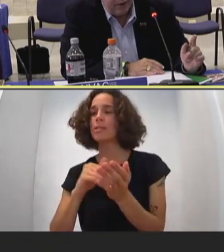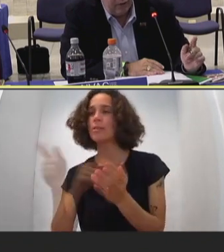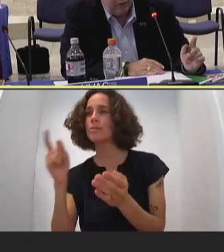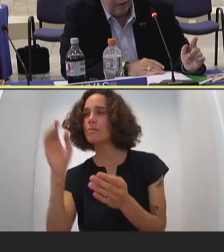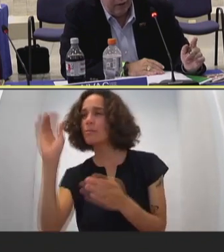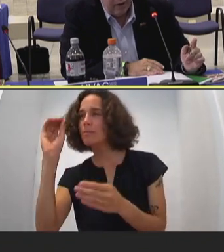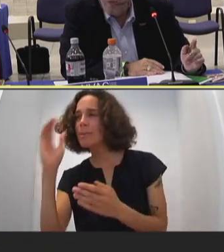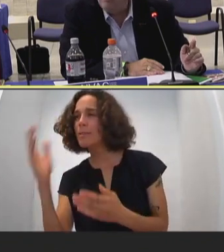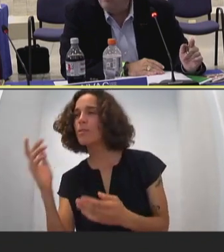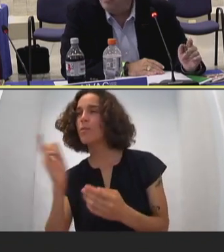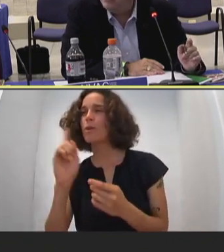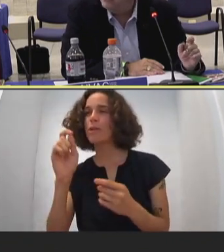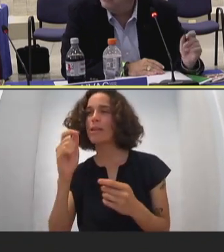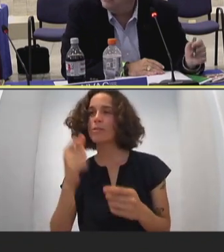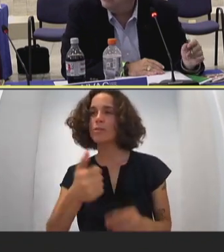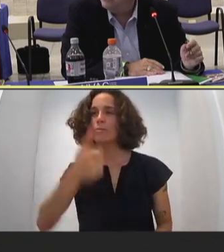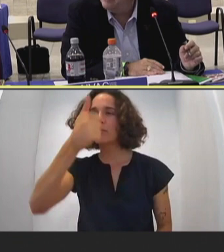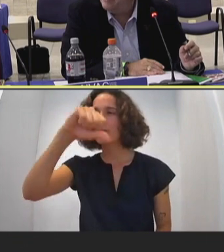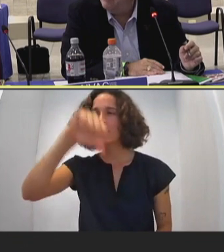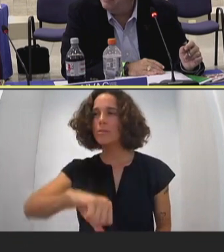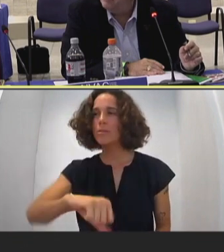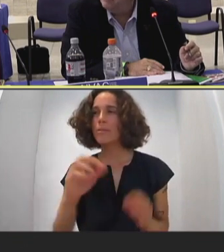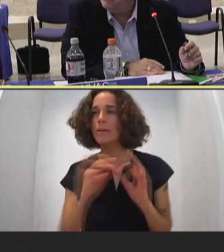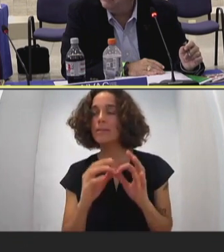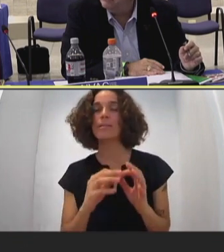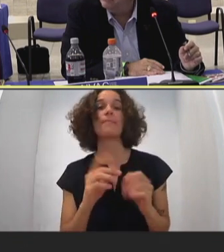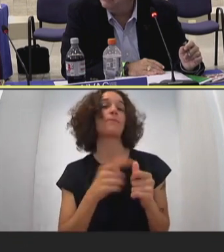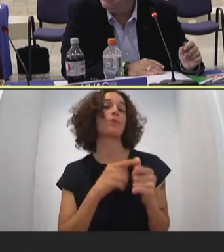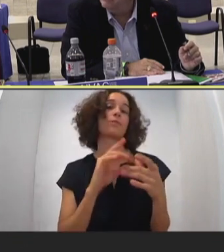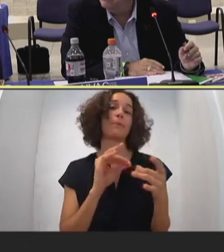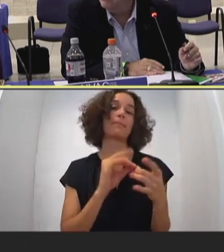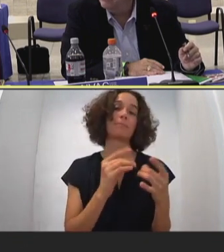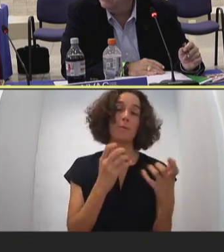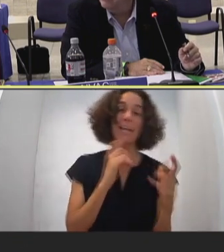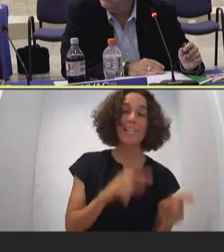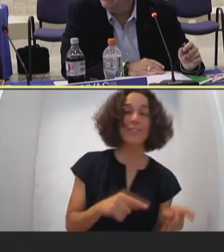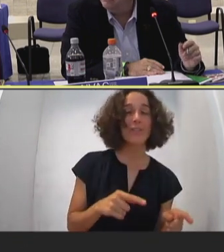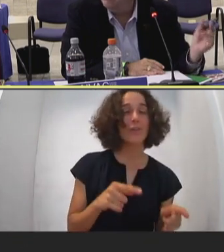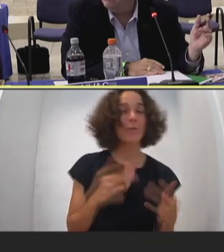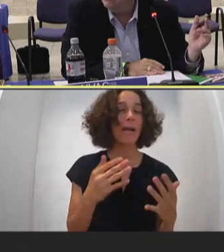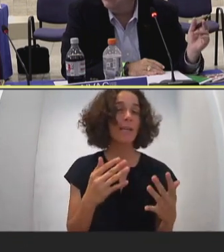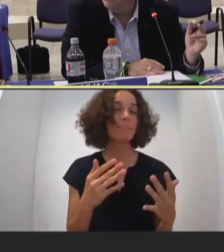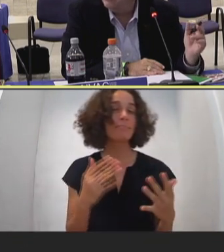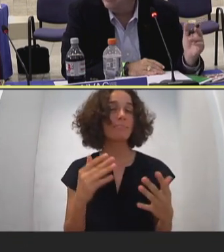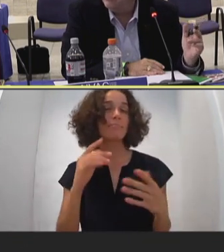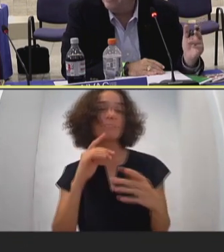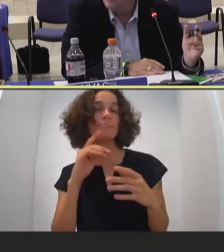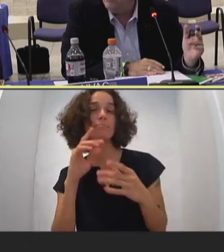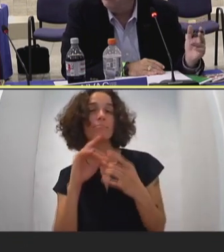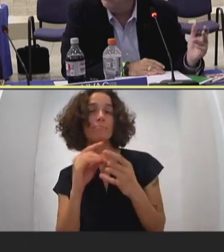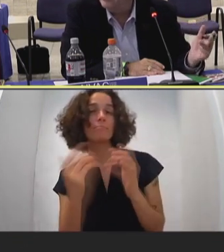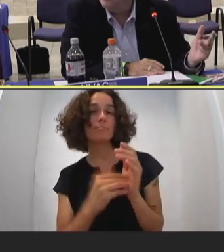And I don't know if you want to take that one. Should I ask all of them or should I just wait?